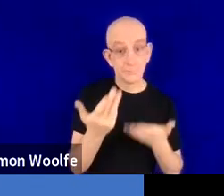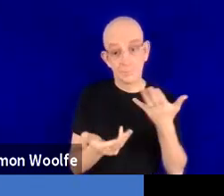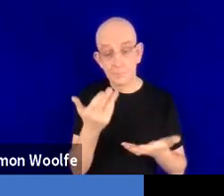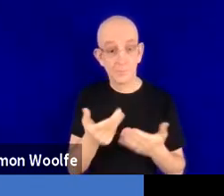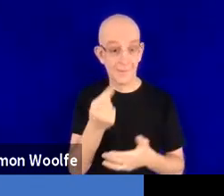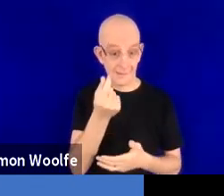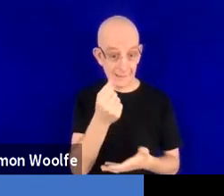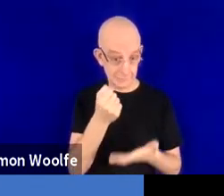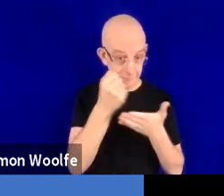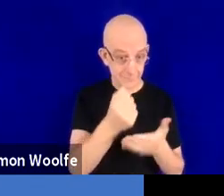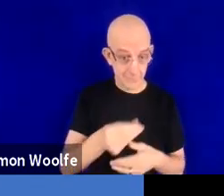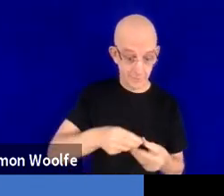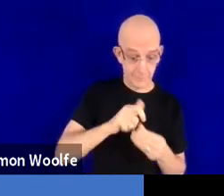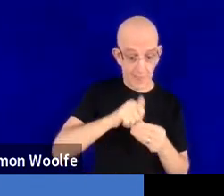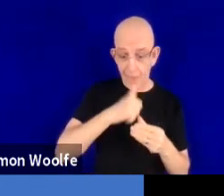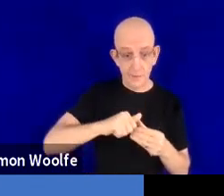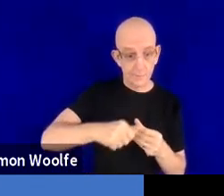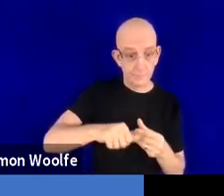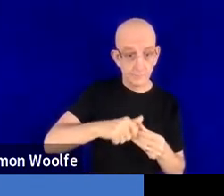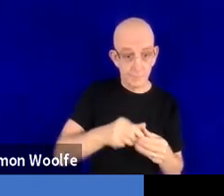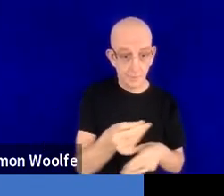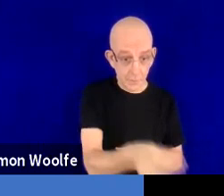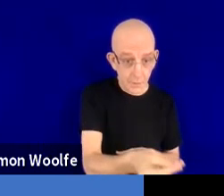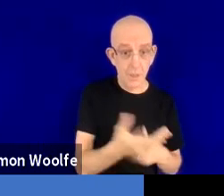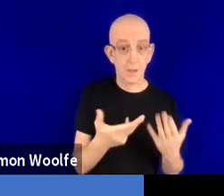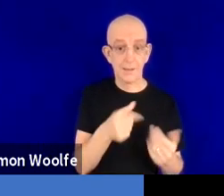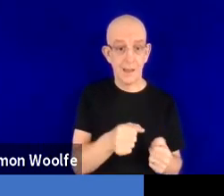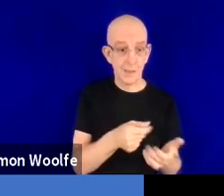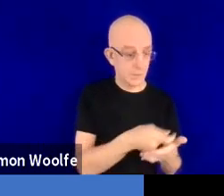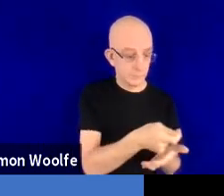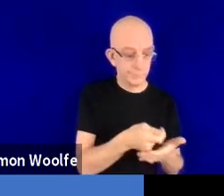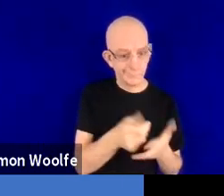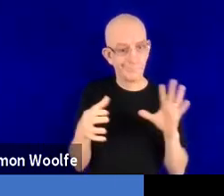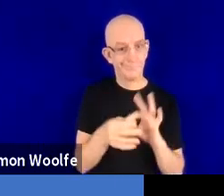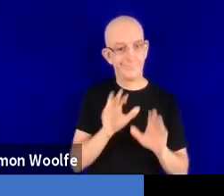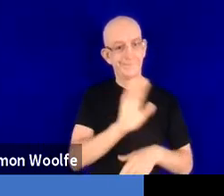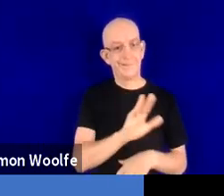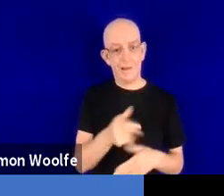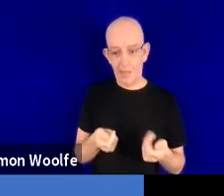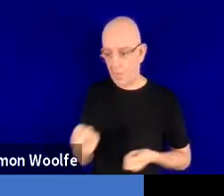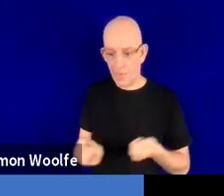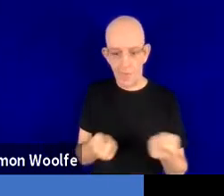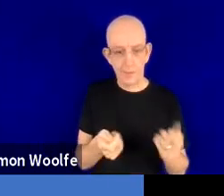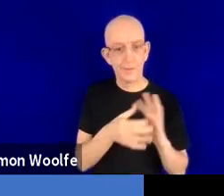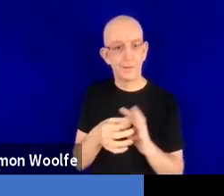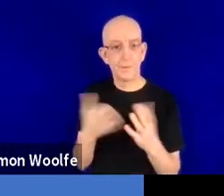On the cash side, that might relate to specific child disability benefits during kind of working age or old age